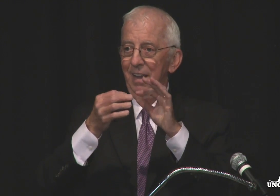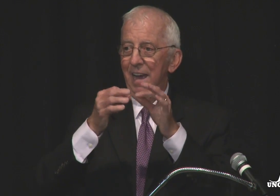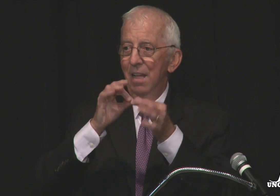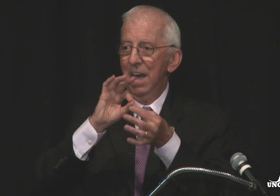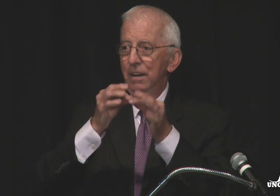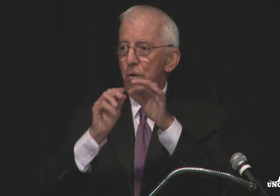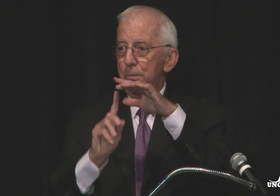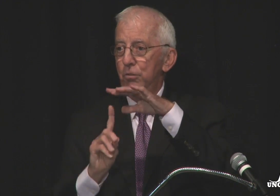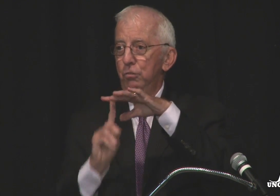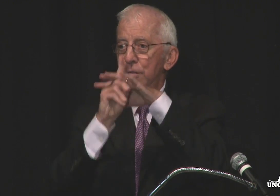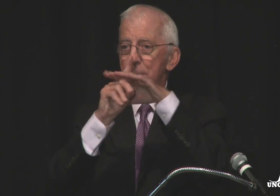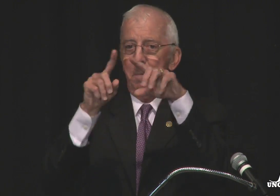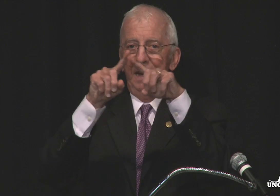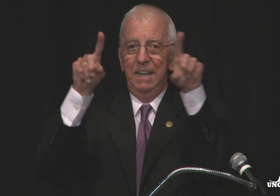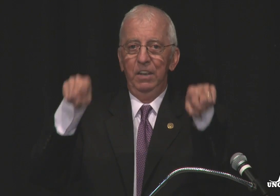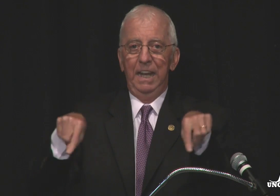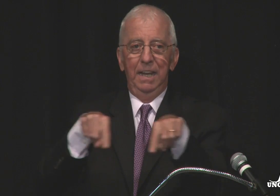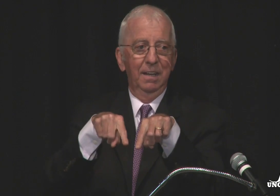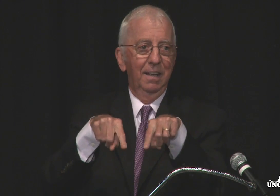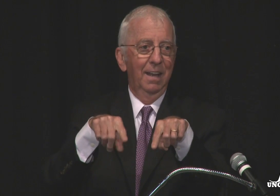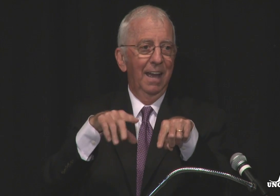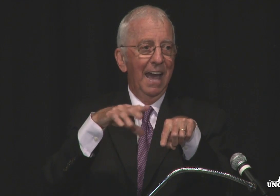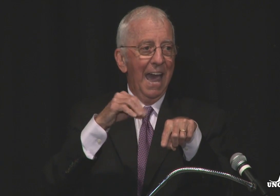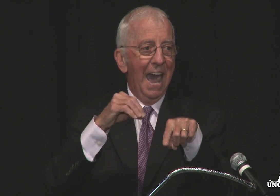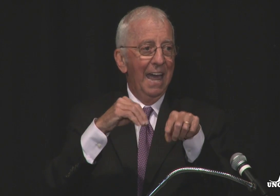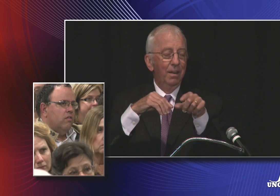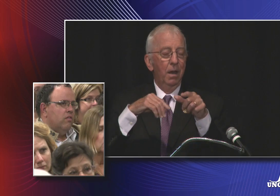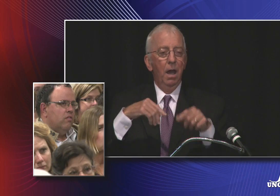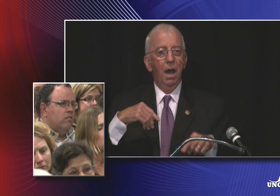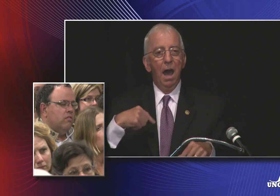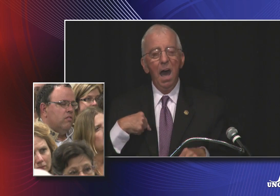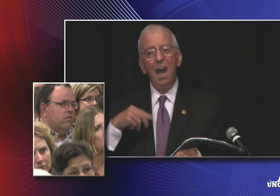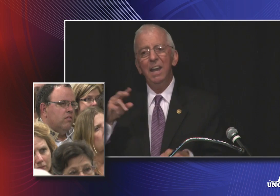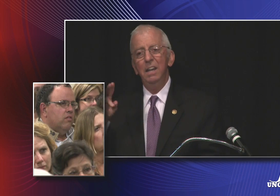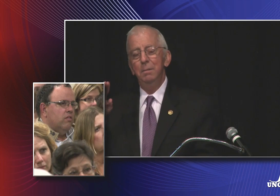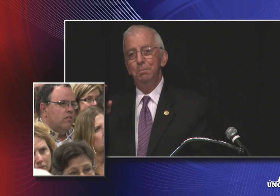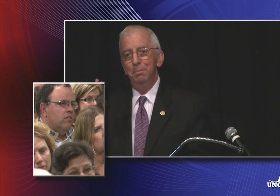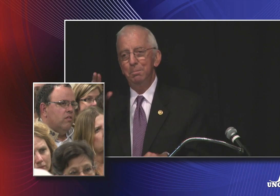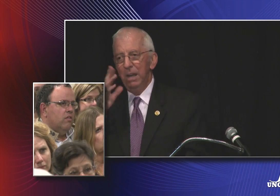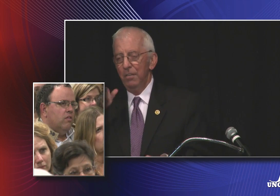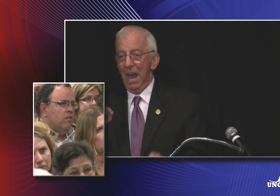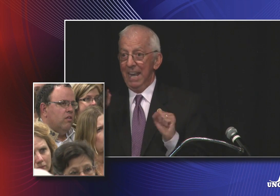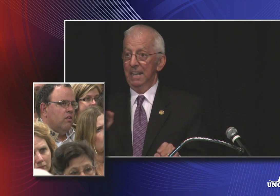And that interpreter shows up on my TV. And I, because I can